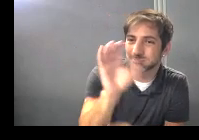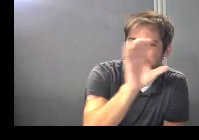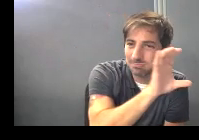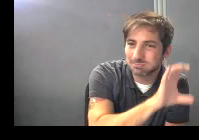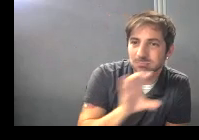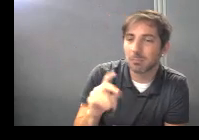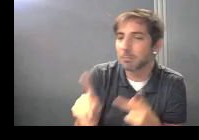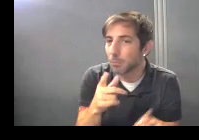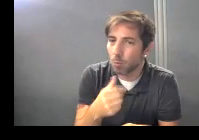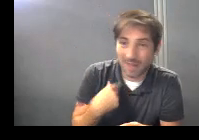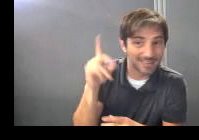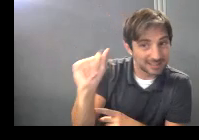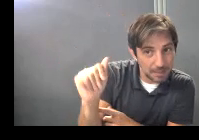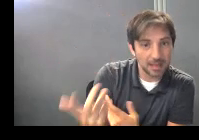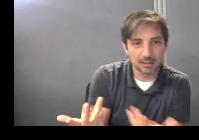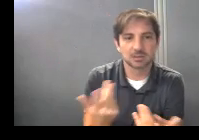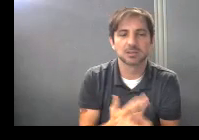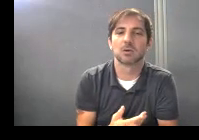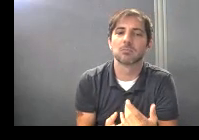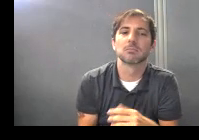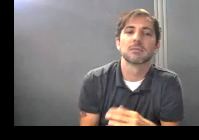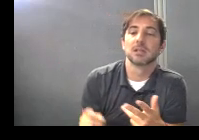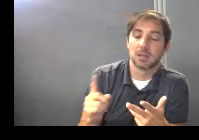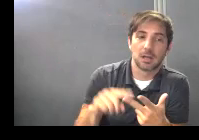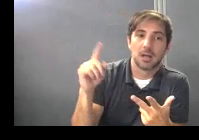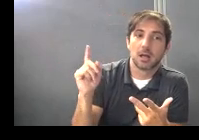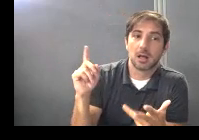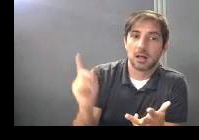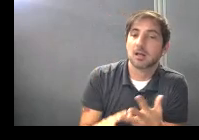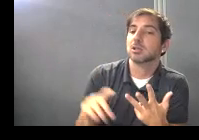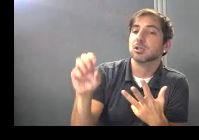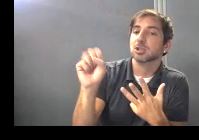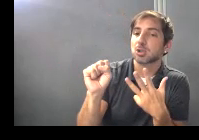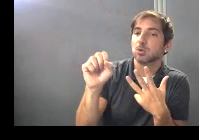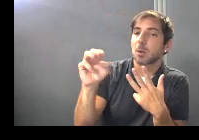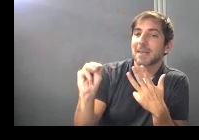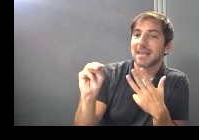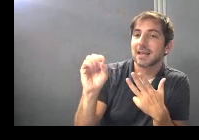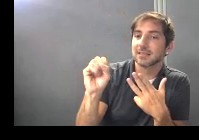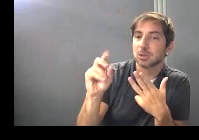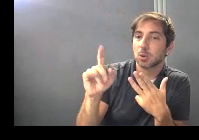ABOUT THAT. IN YOUR SOCIAL MEDIA, CAPTURE VIDEOS, PROVIDE